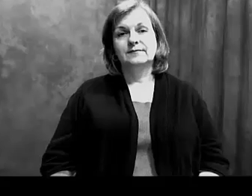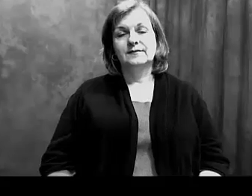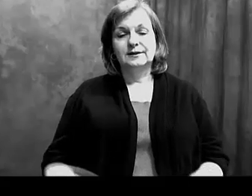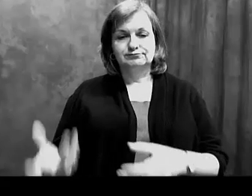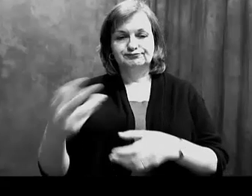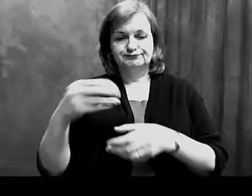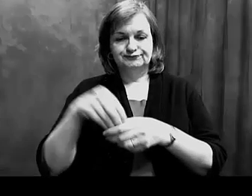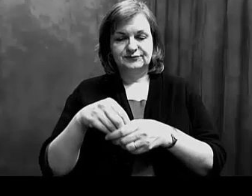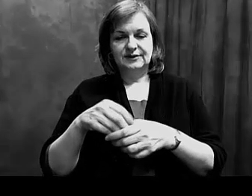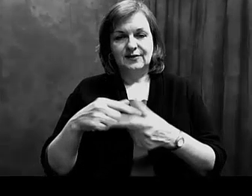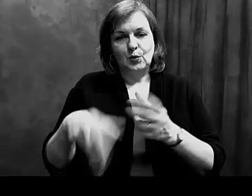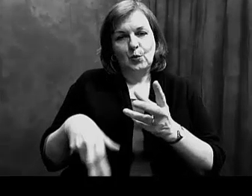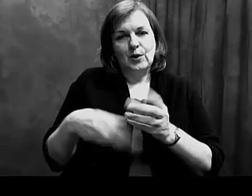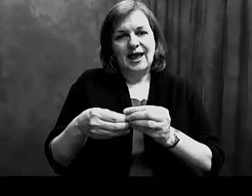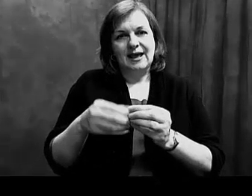and we add oxygen